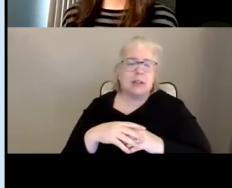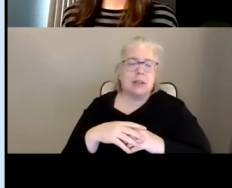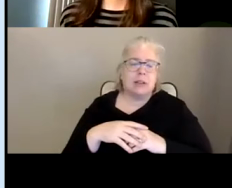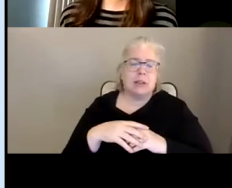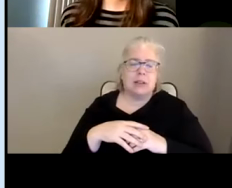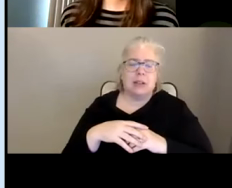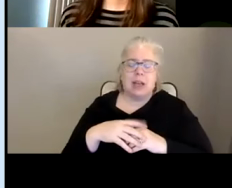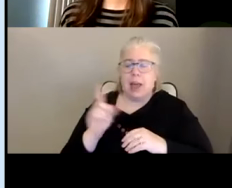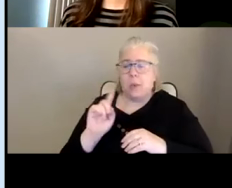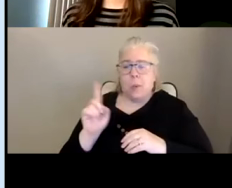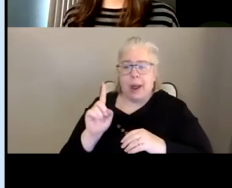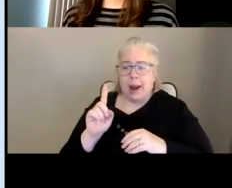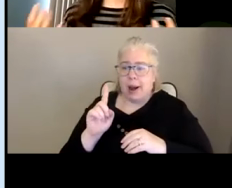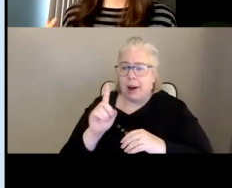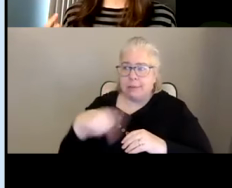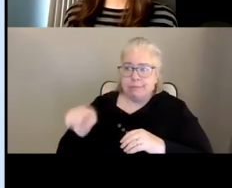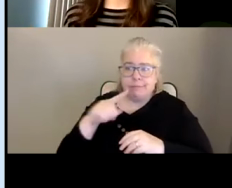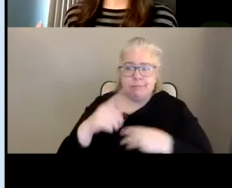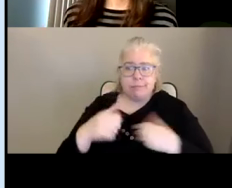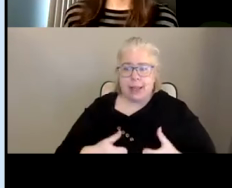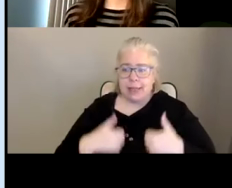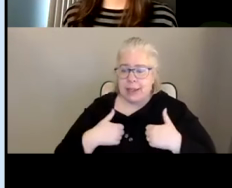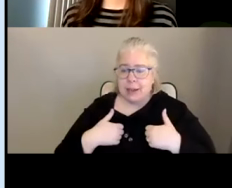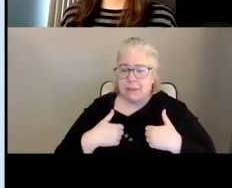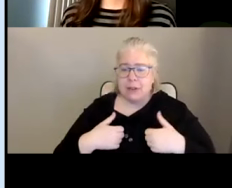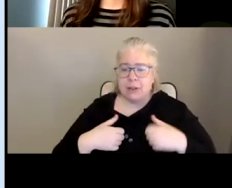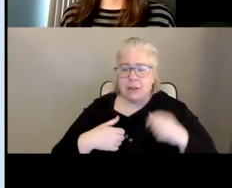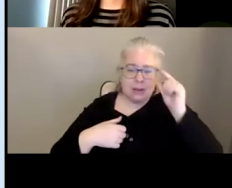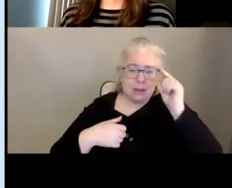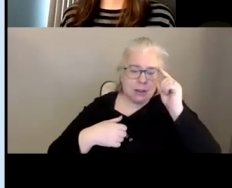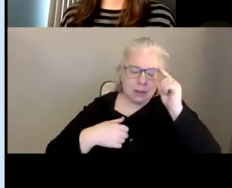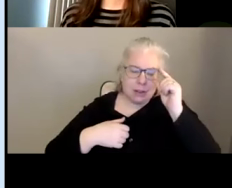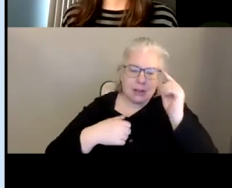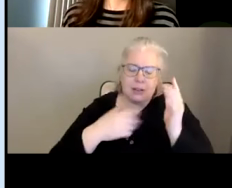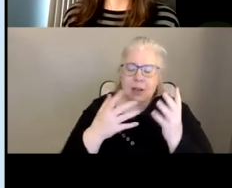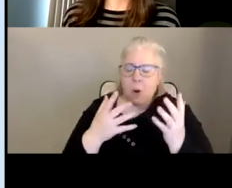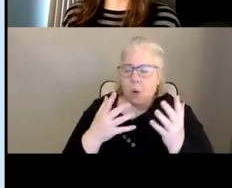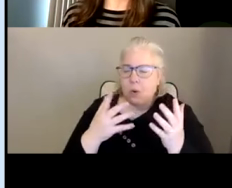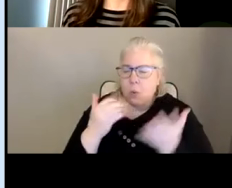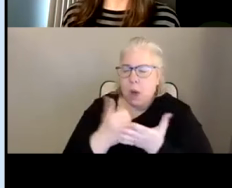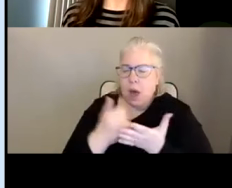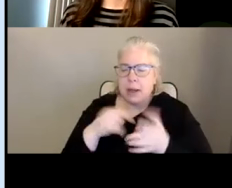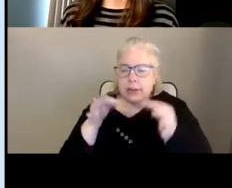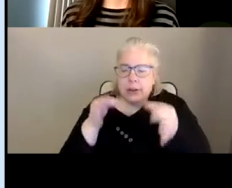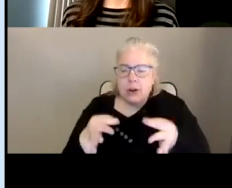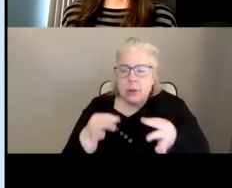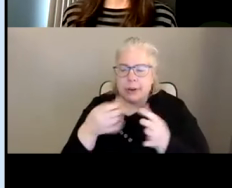And where in the world they're located. So there are market forces at play here that helps to determine some of the costs on that.